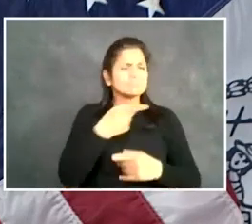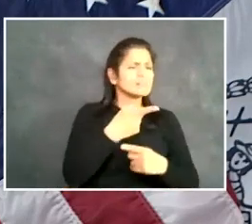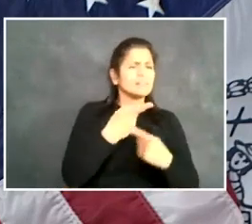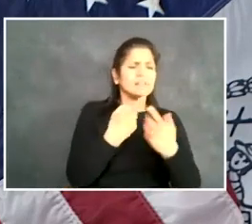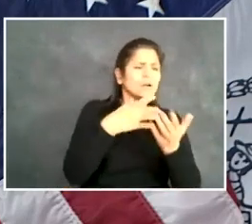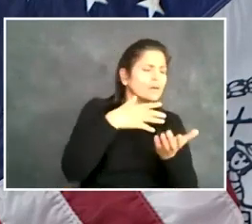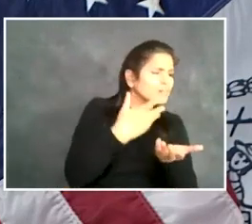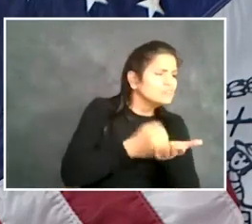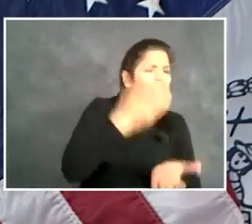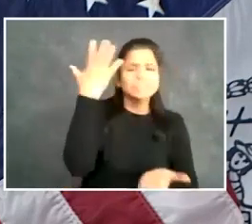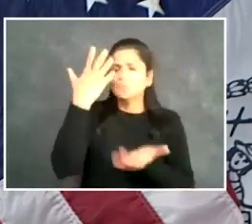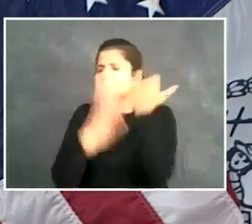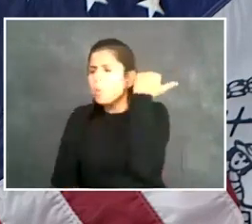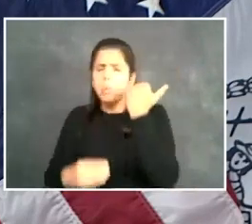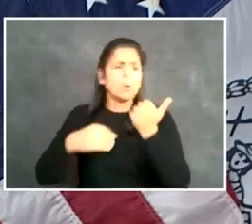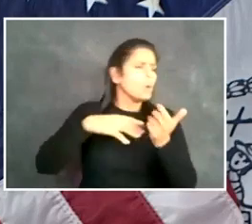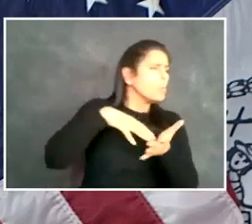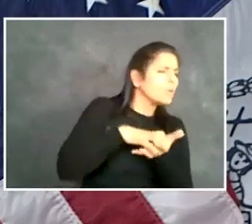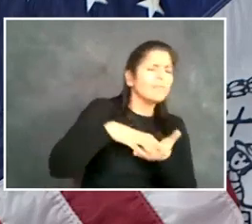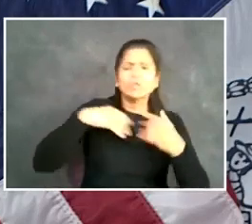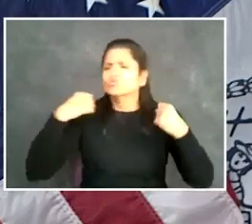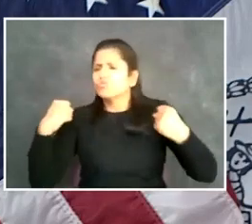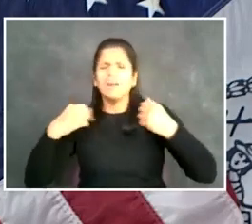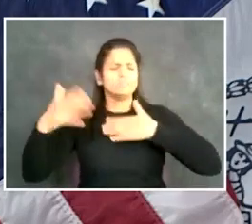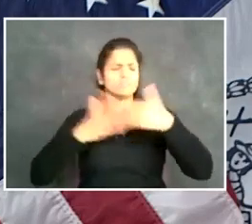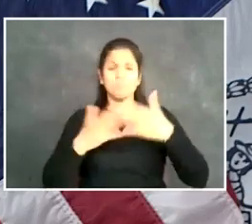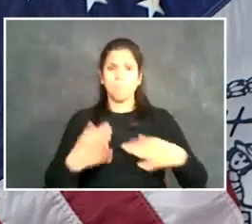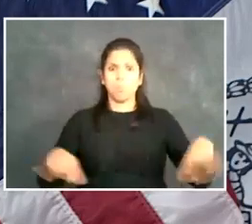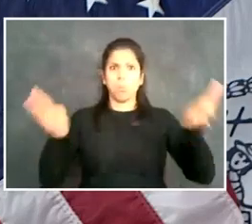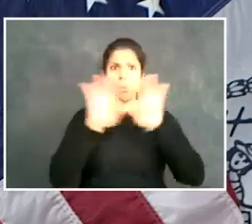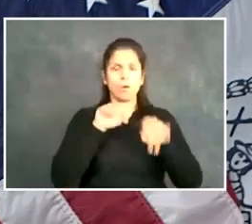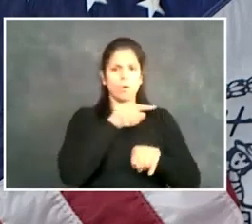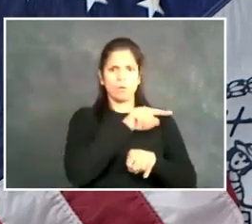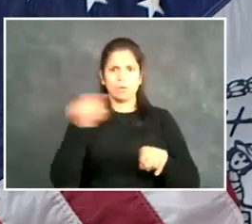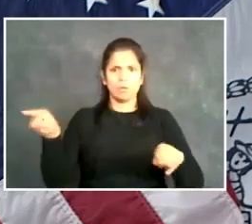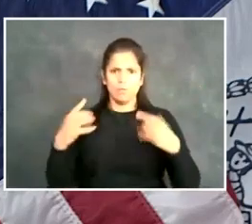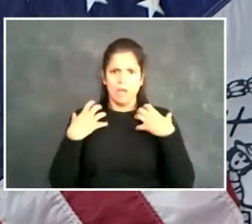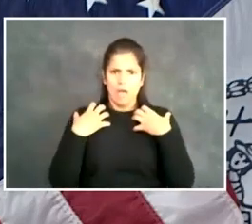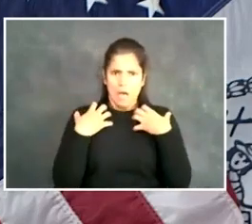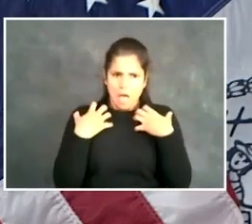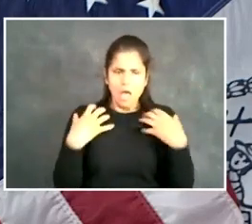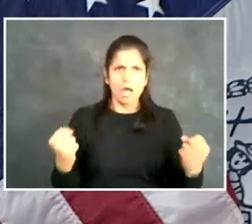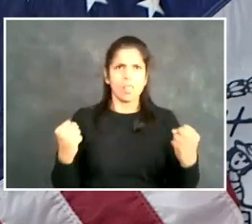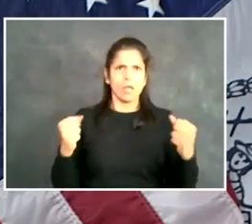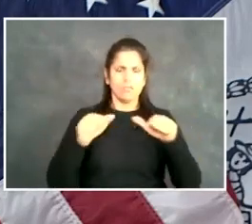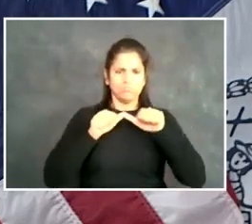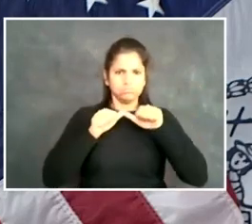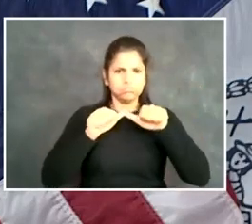SOCIAL DISTANCING. WHETHER YOU'RE A PARENT TRYING TO SUPPORT YOUR KIDS. WHOEVER YOU ARE, YOU'RE NOT ALONE. WE'RE GOING TO BE THERE FOR